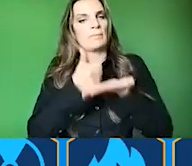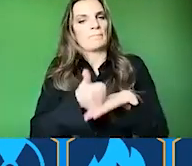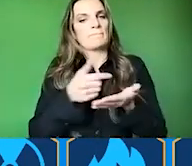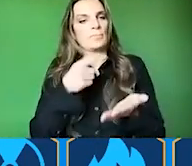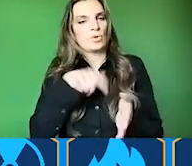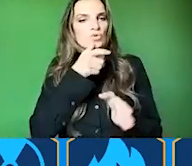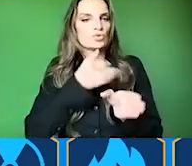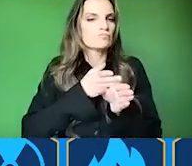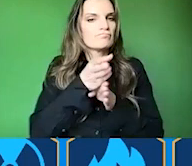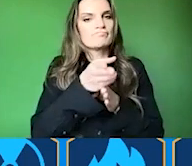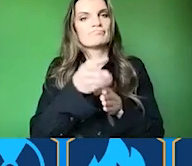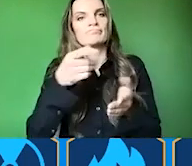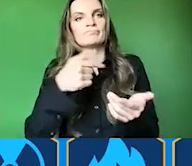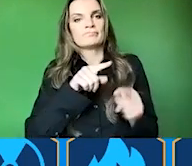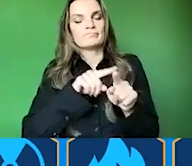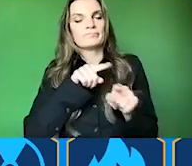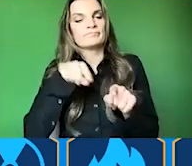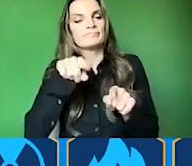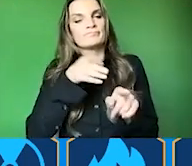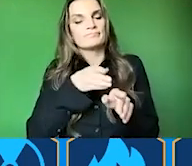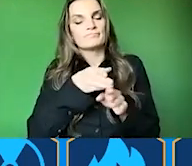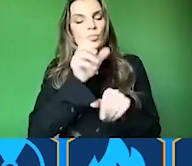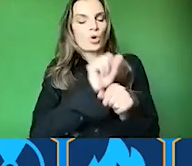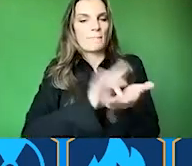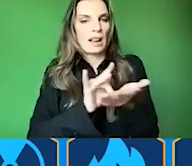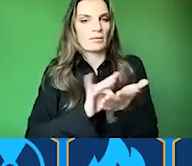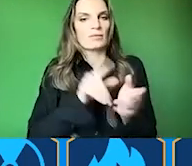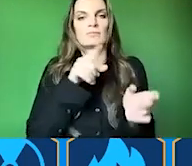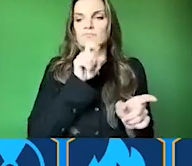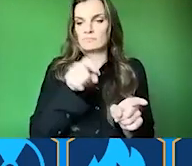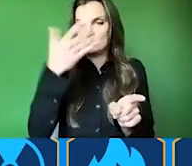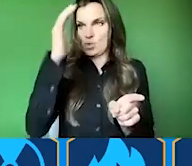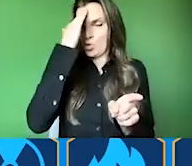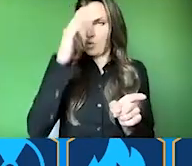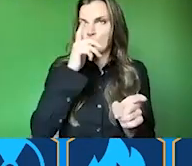disabilities. So that the ranks of people who are staffing at hospitals and nursing homes can